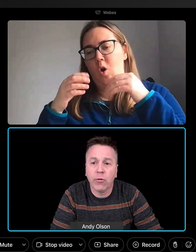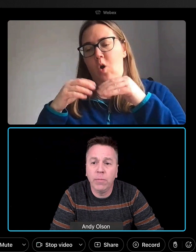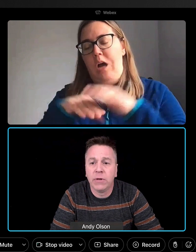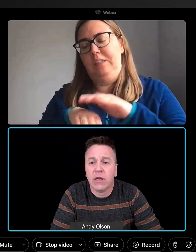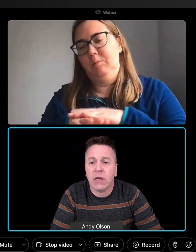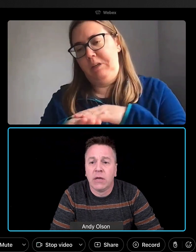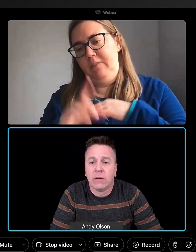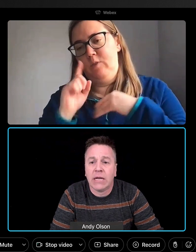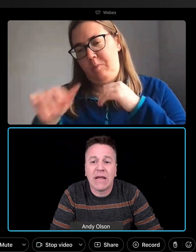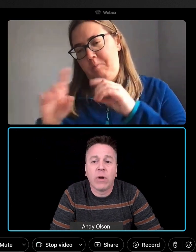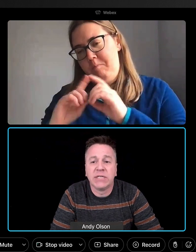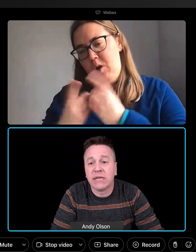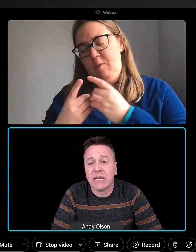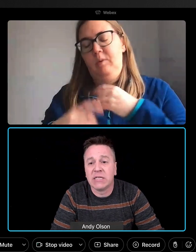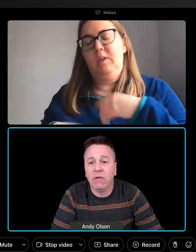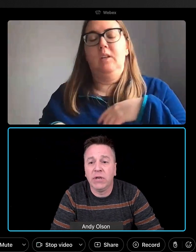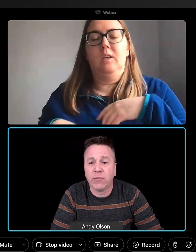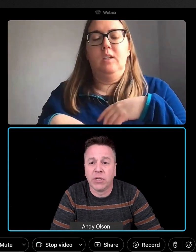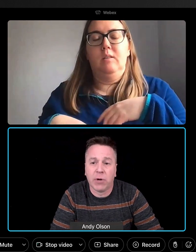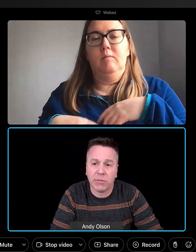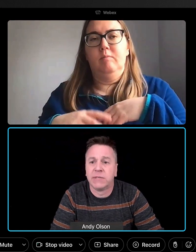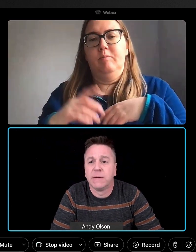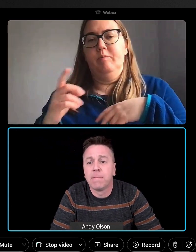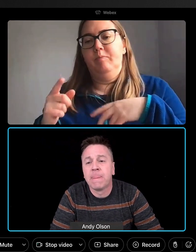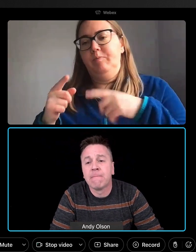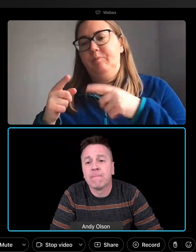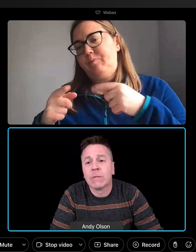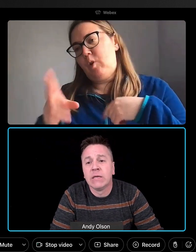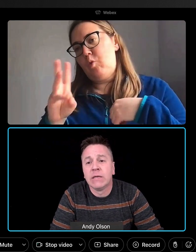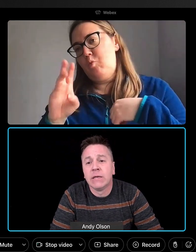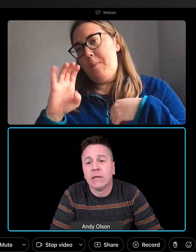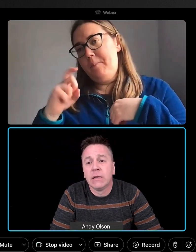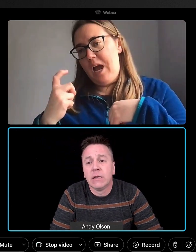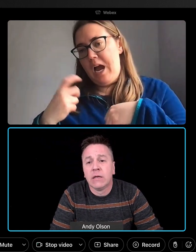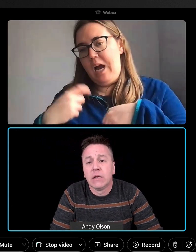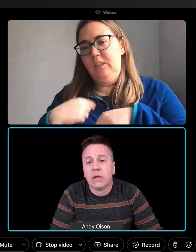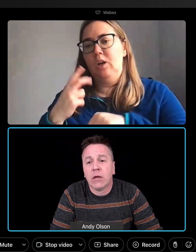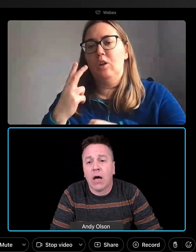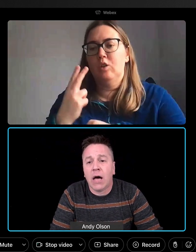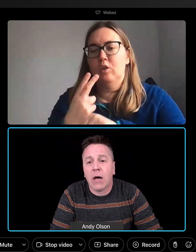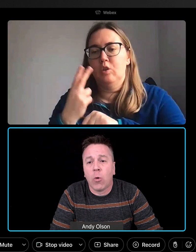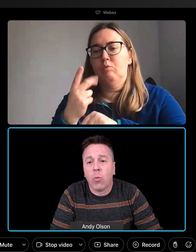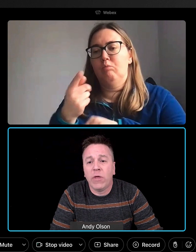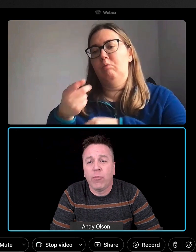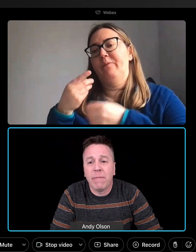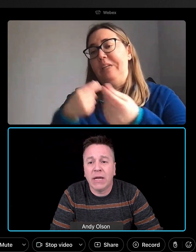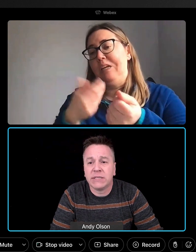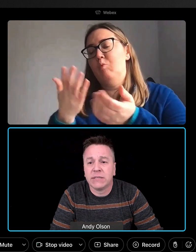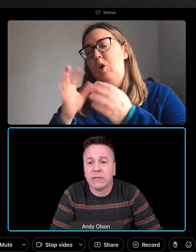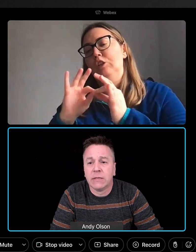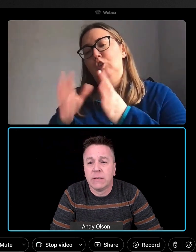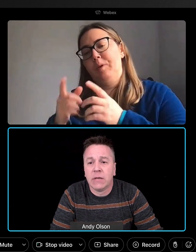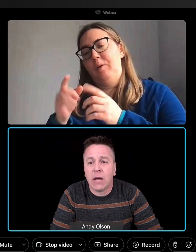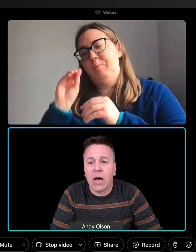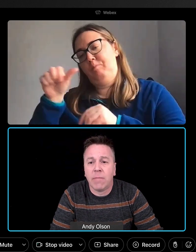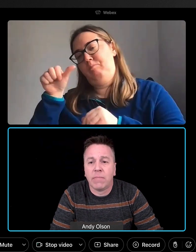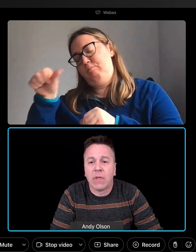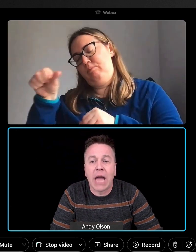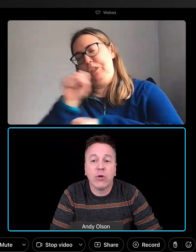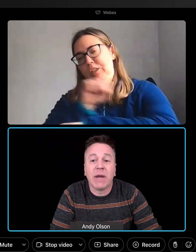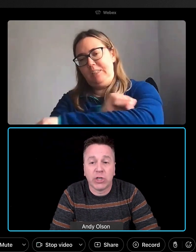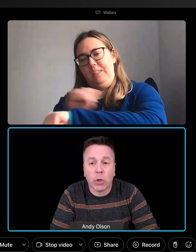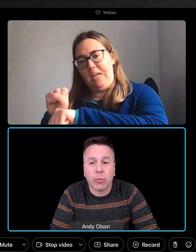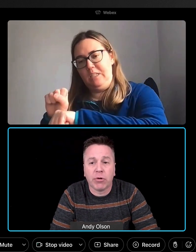Group and I am focused on accessibility for the department. With Webex, I use my interpreter